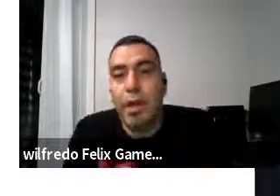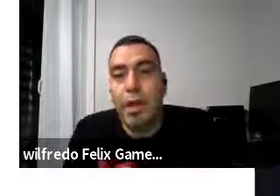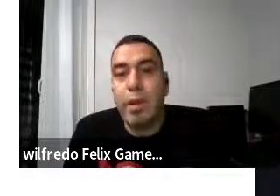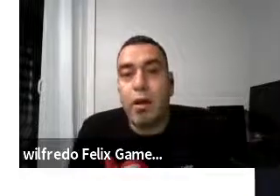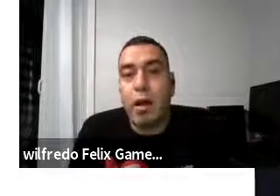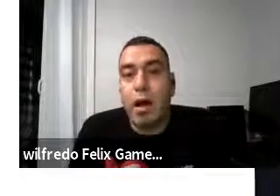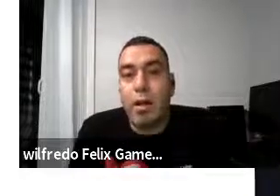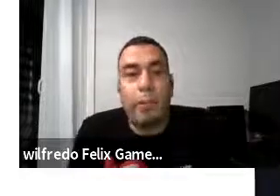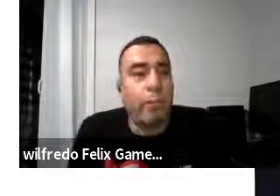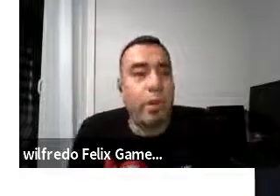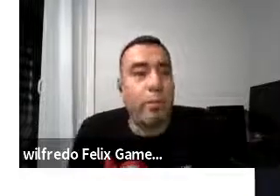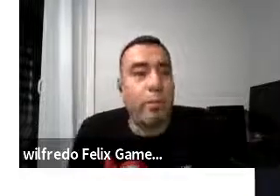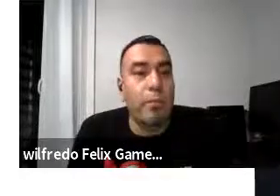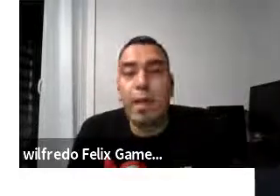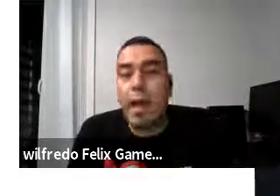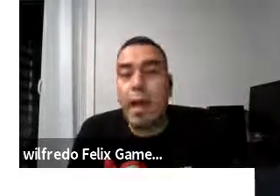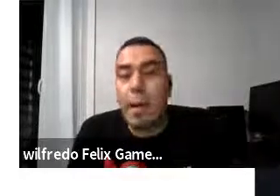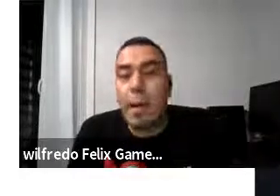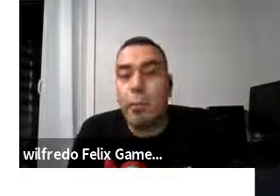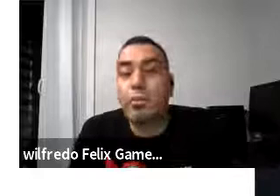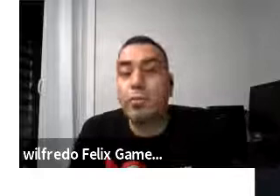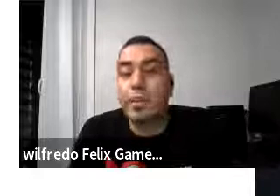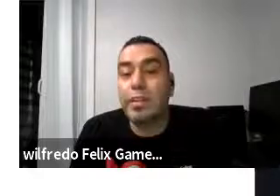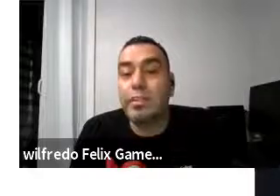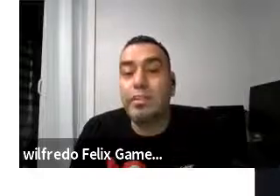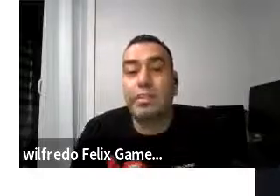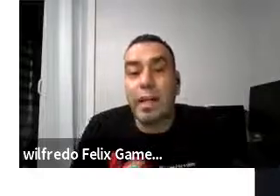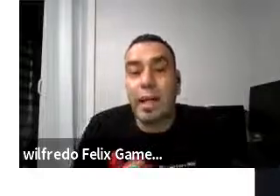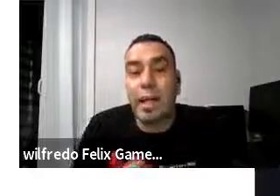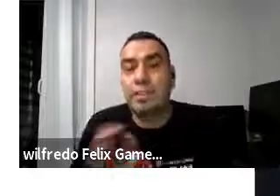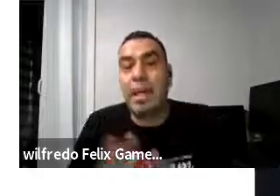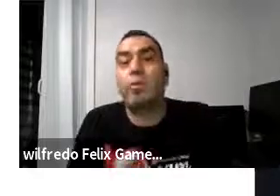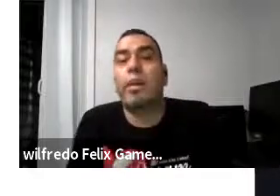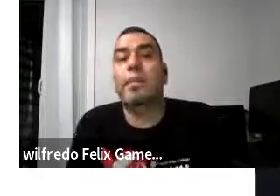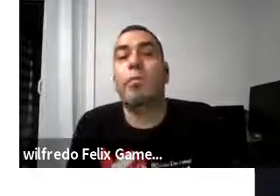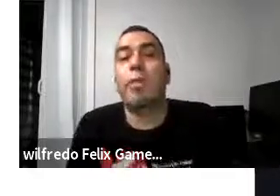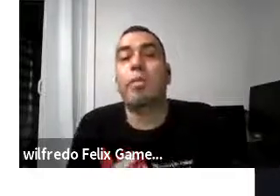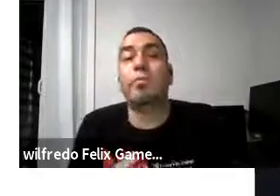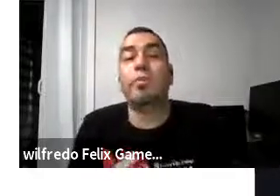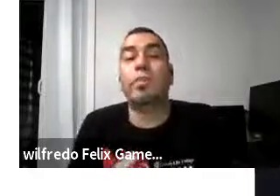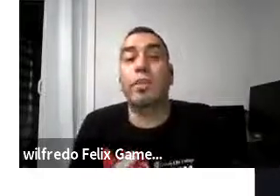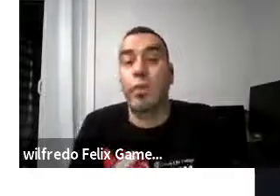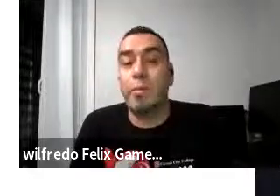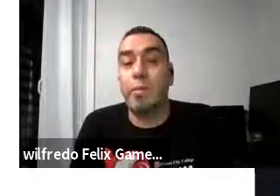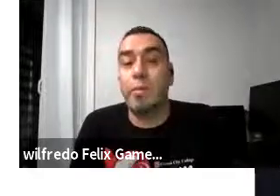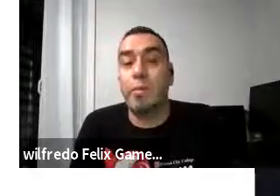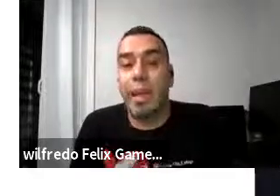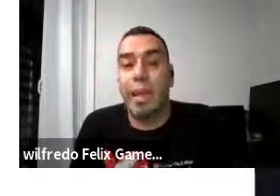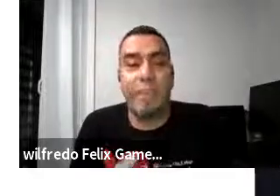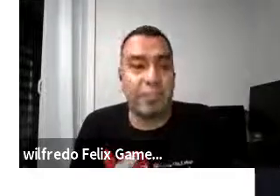Okay, right now are really important. Okay. We decided to bring this, this slide over here the comparison between the Dreamhack and